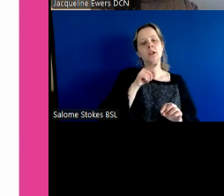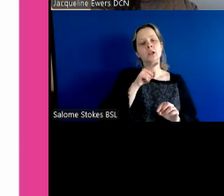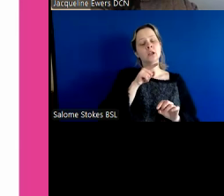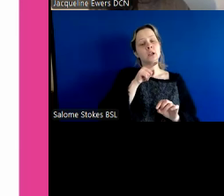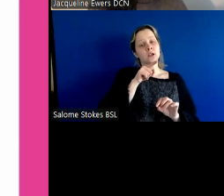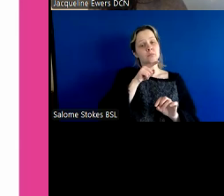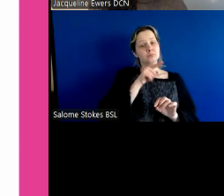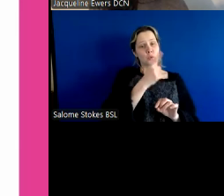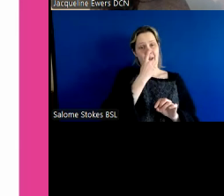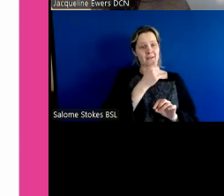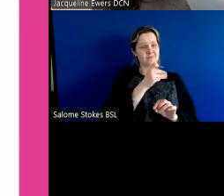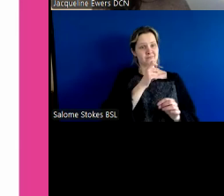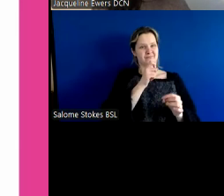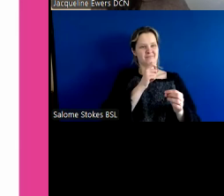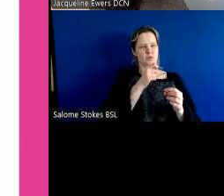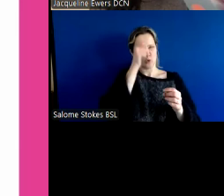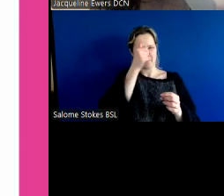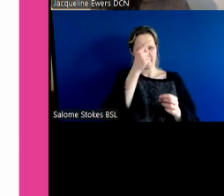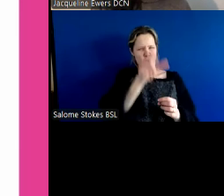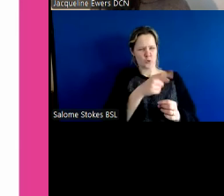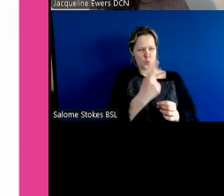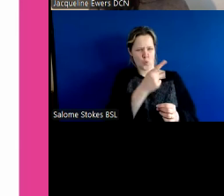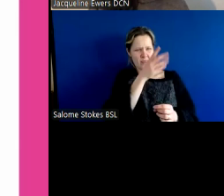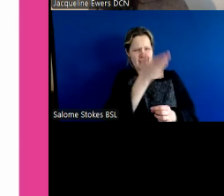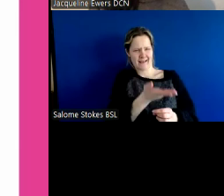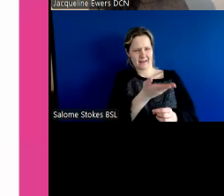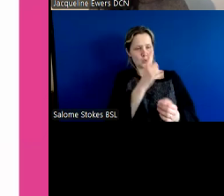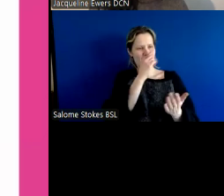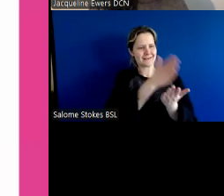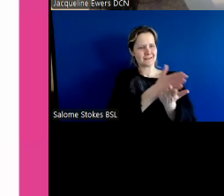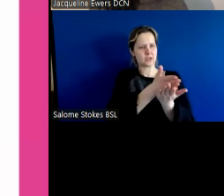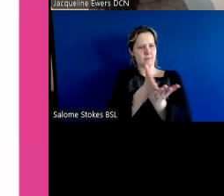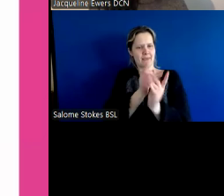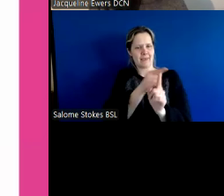who you're talking to and it enables you to segment them by interest or behavior.